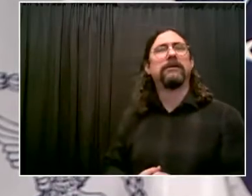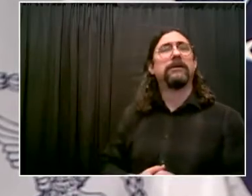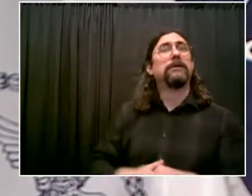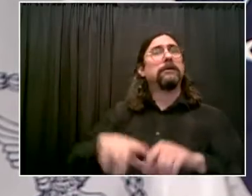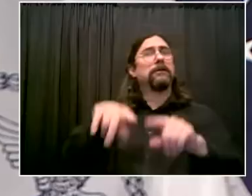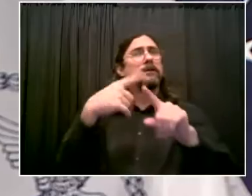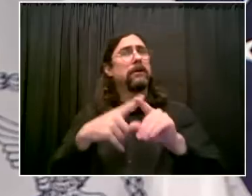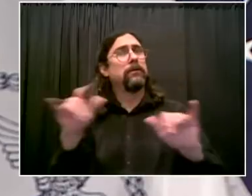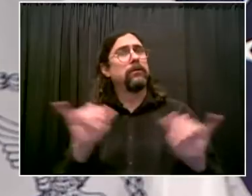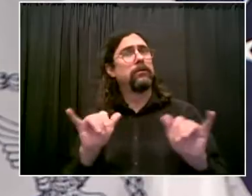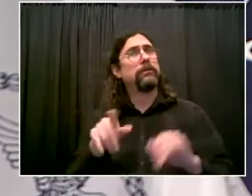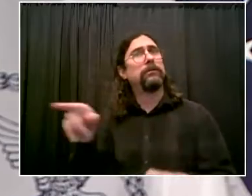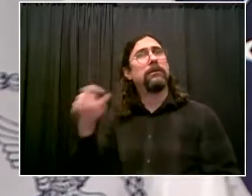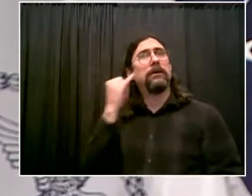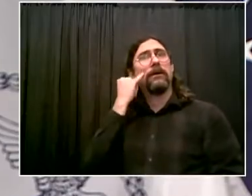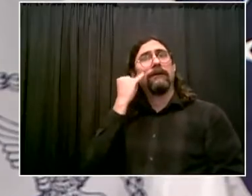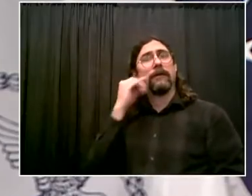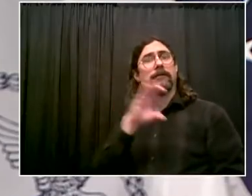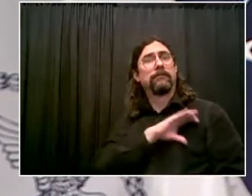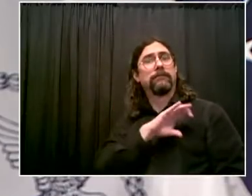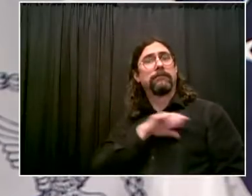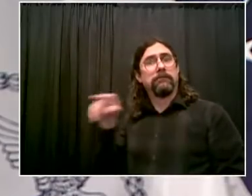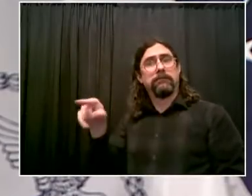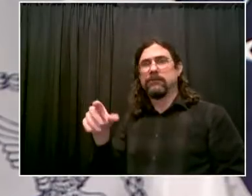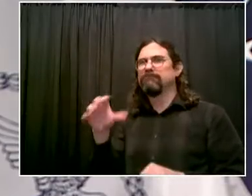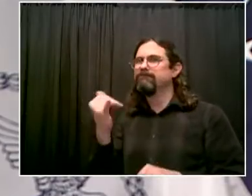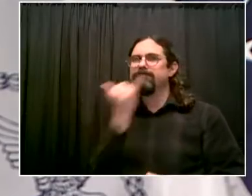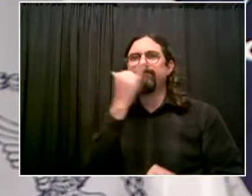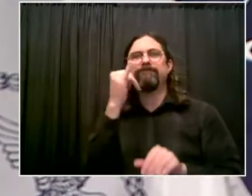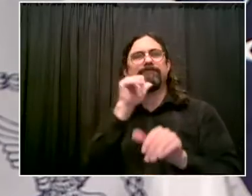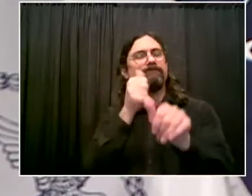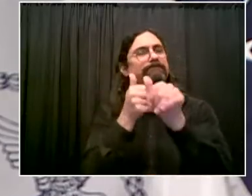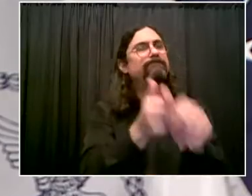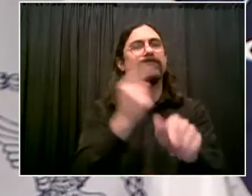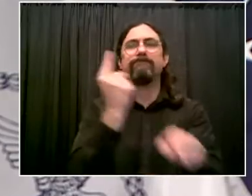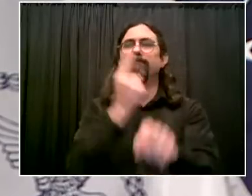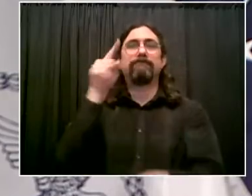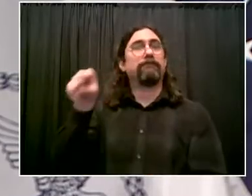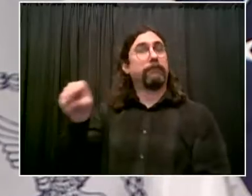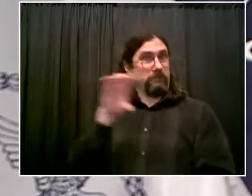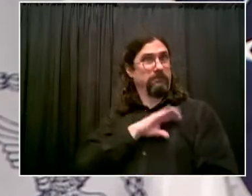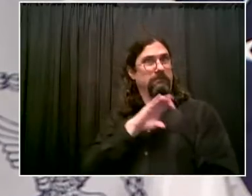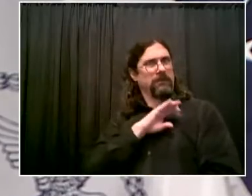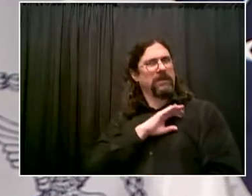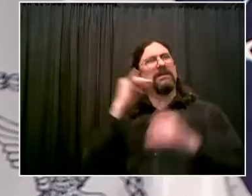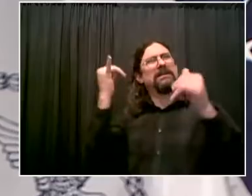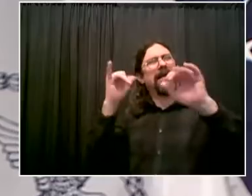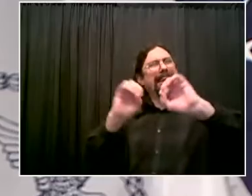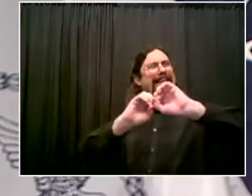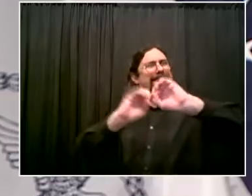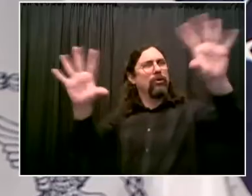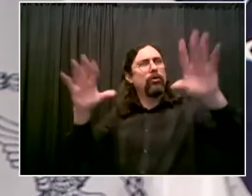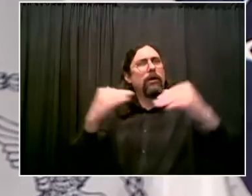THAT THERE IS REAL, CLEAR, SHARP ACCOUNTABIILTY. BRINGINTHE